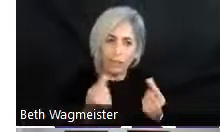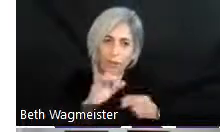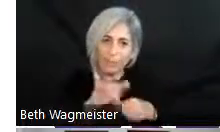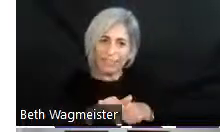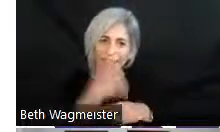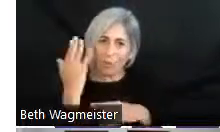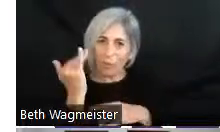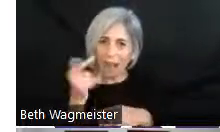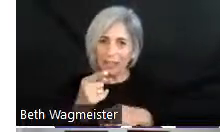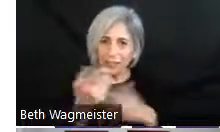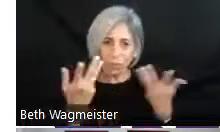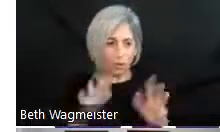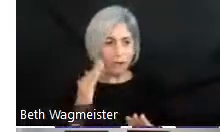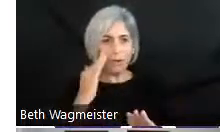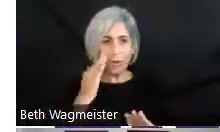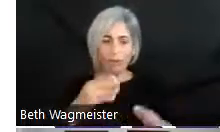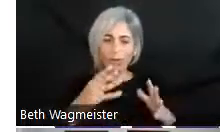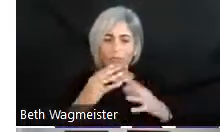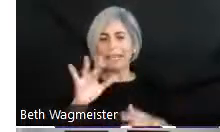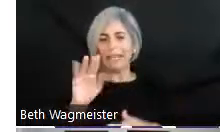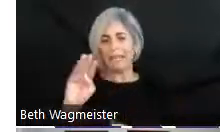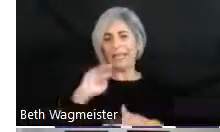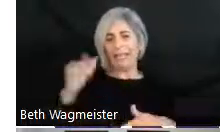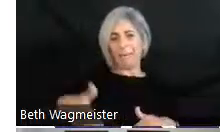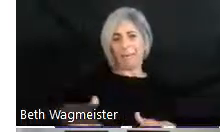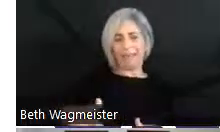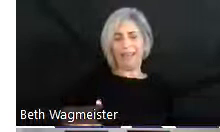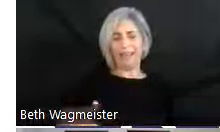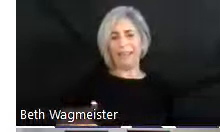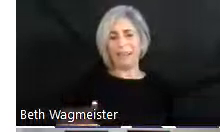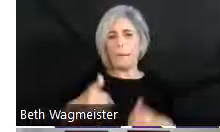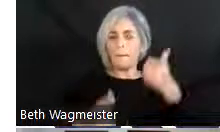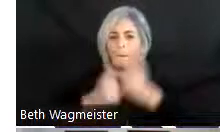because you already know empathy. That's the key to most things that we're going to be